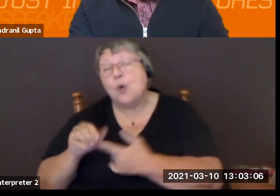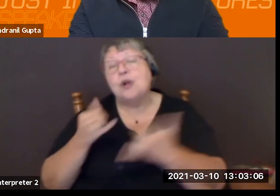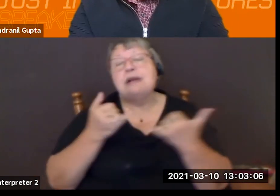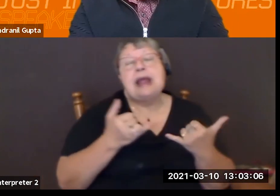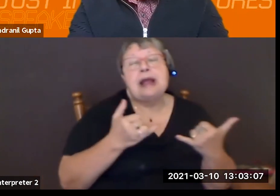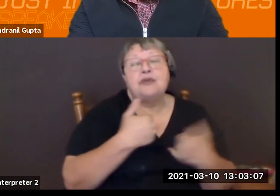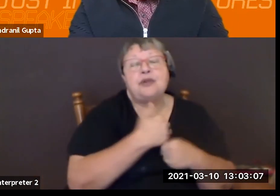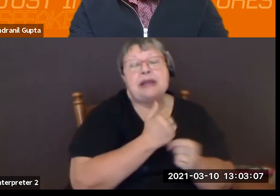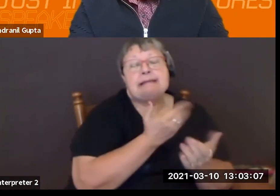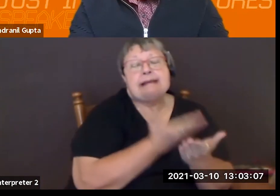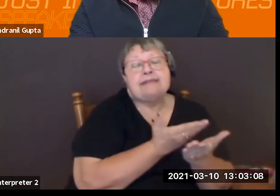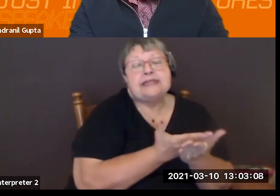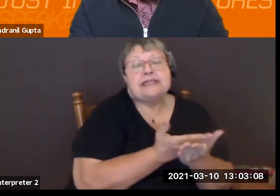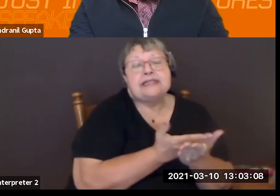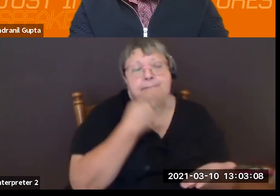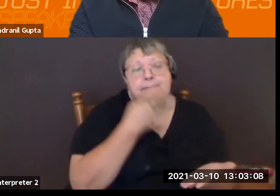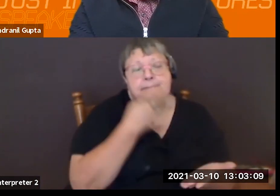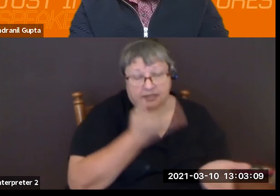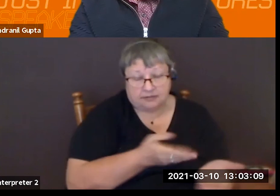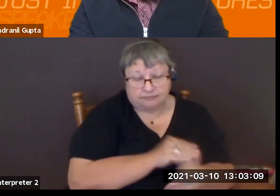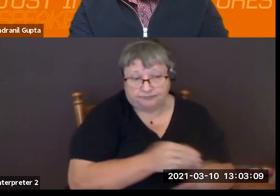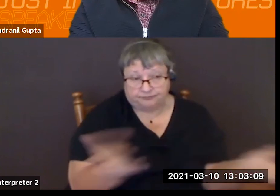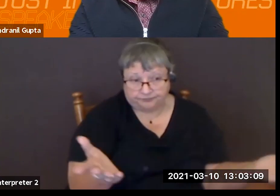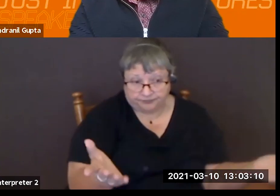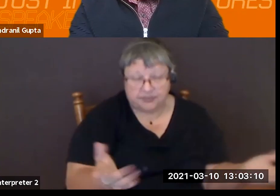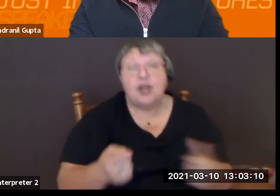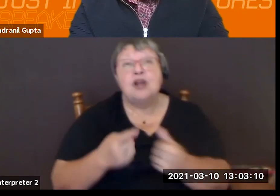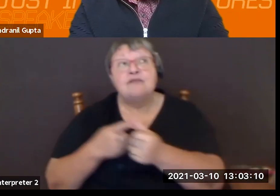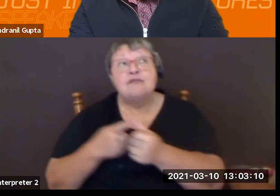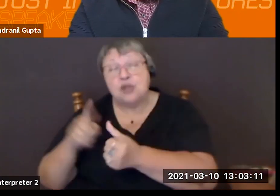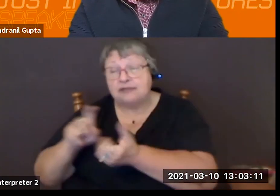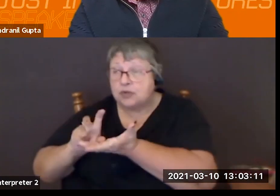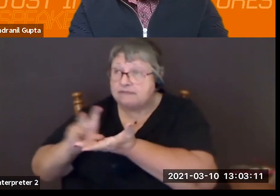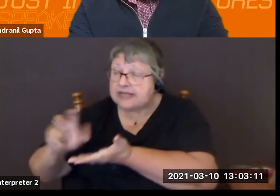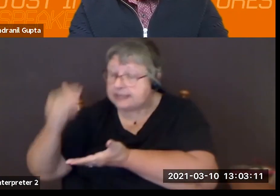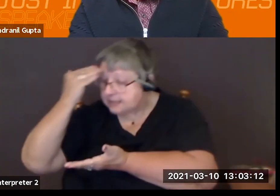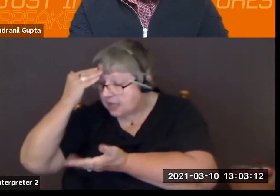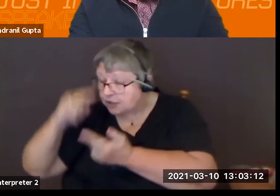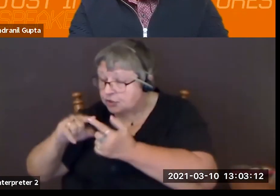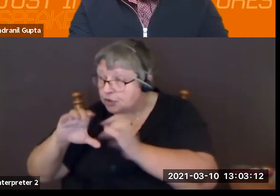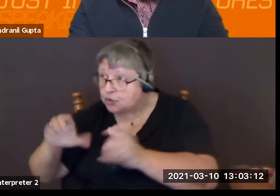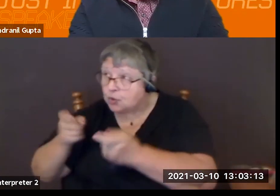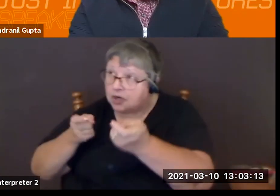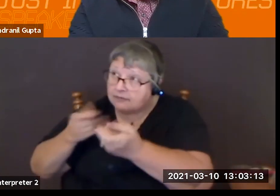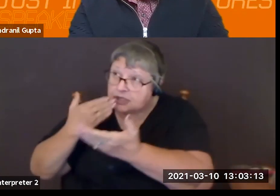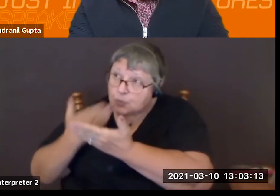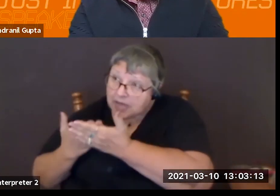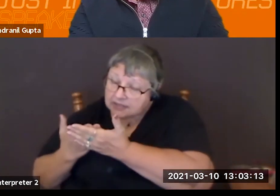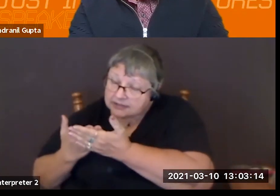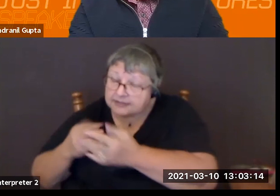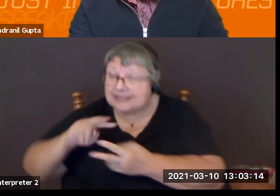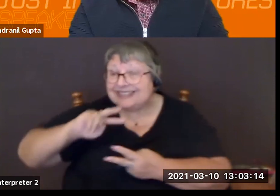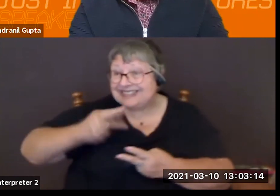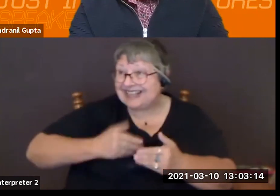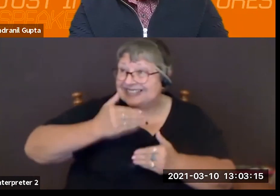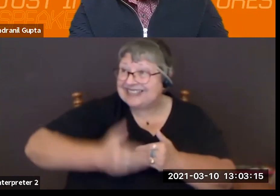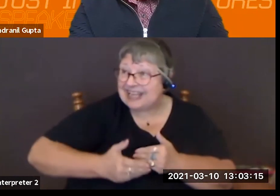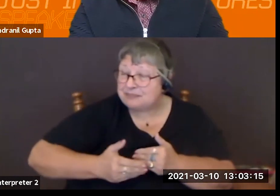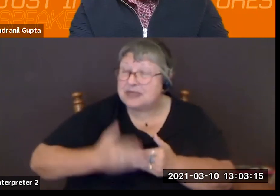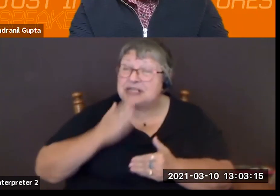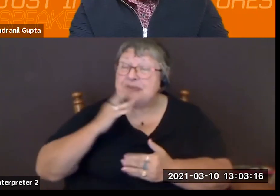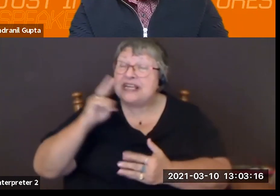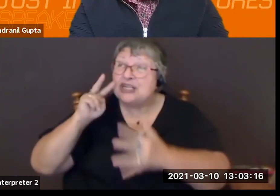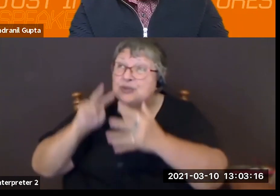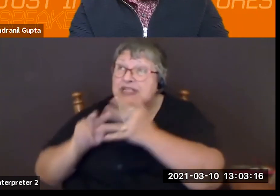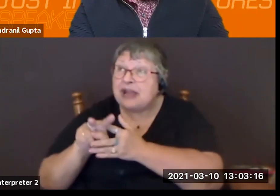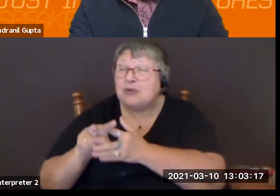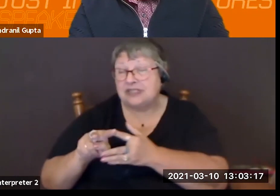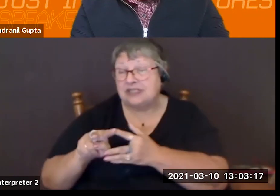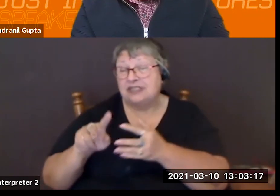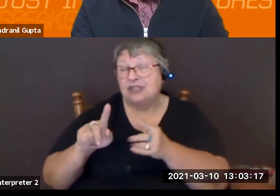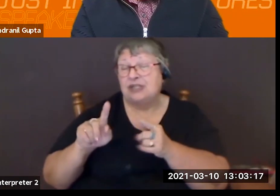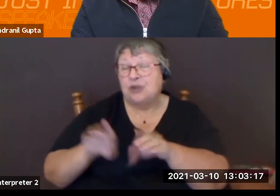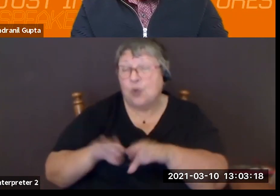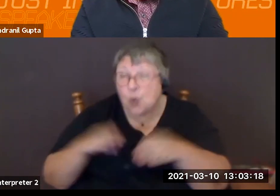And so, the first step is to invest in the knowledge you need to do that governance Well, the step. The second step is to be transparent and open to the public about the research that you're doing.